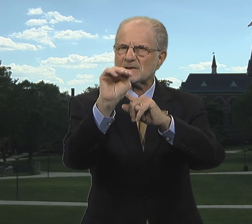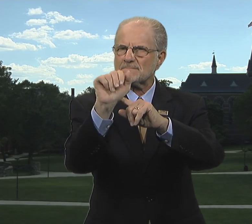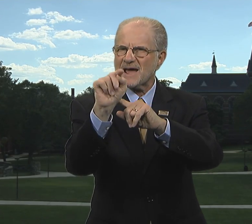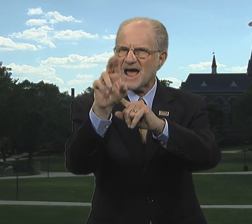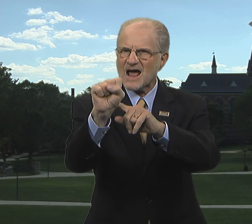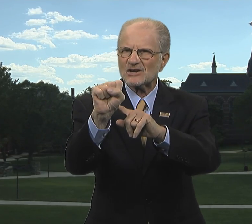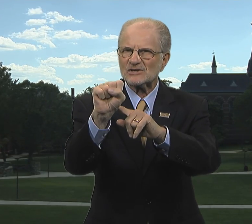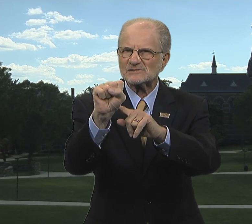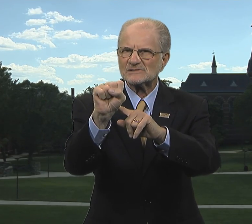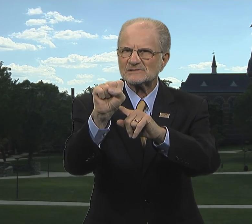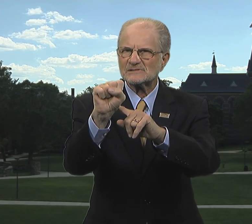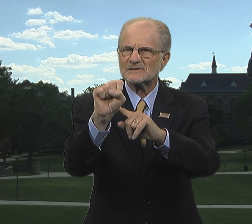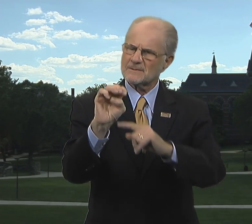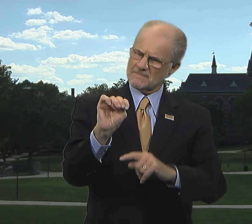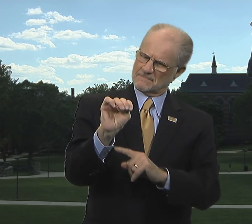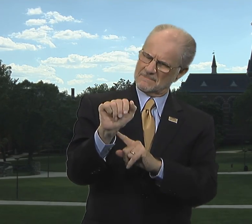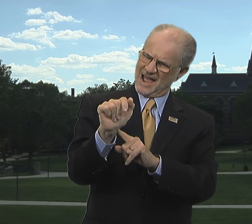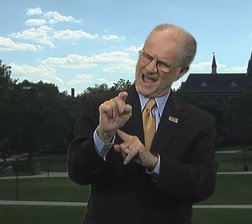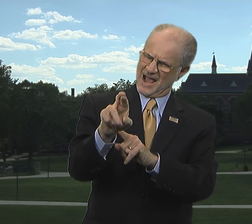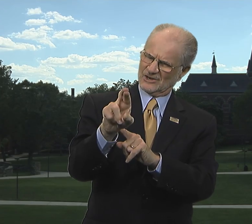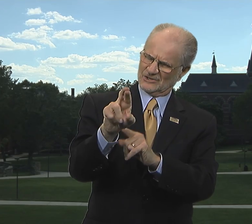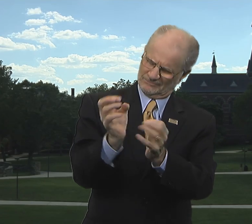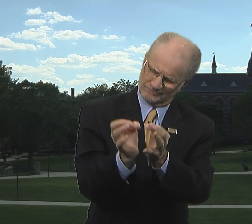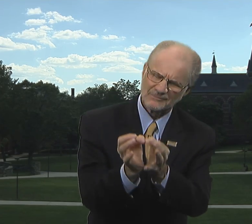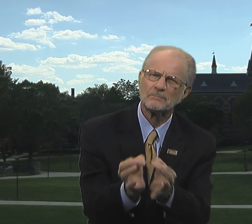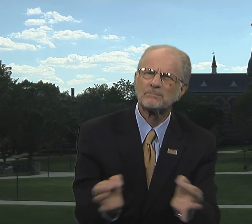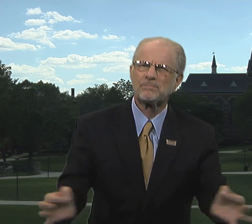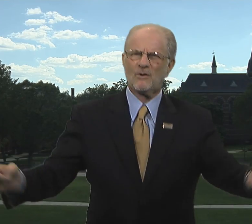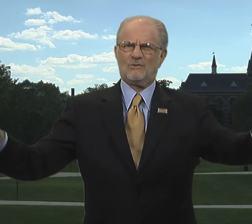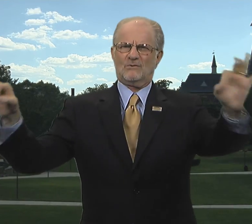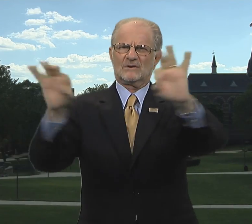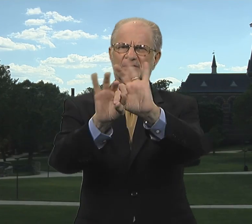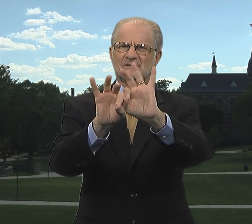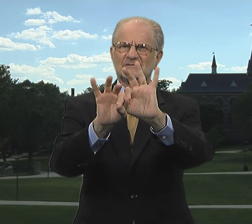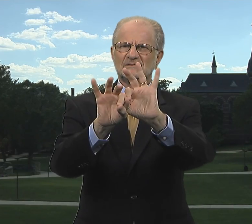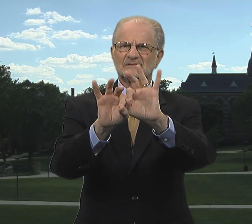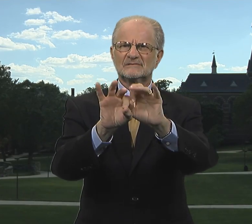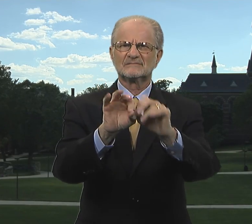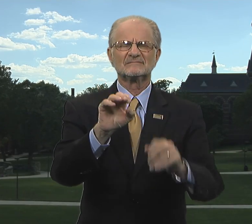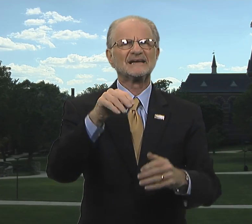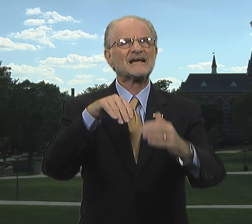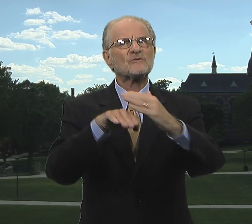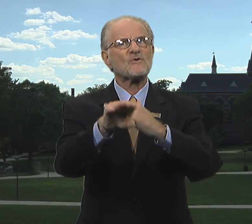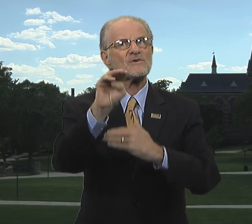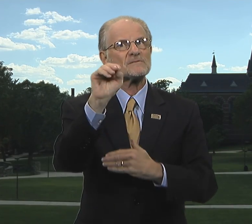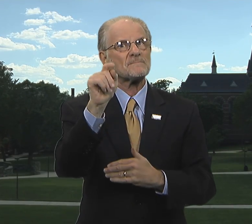Enrollment matters... matter.